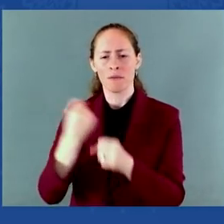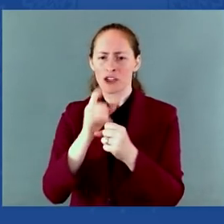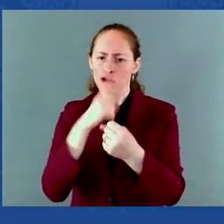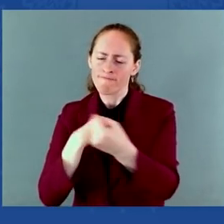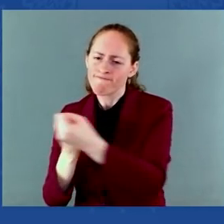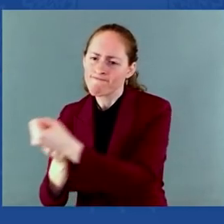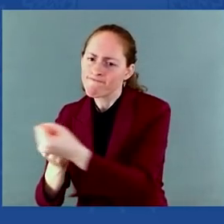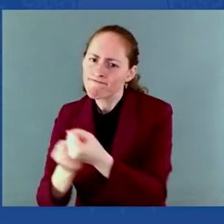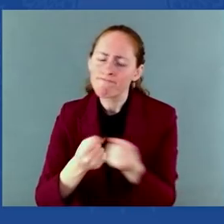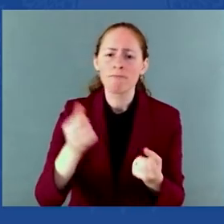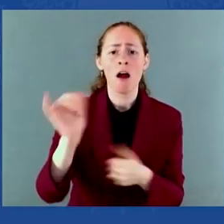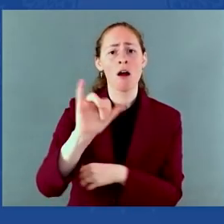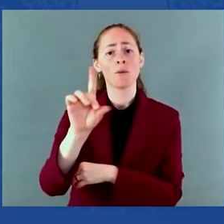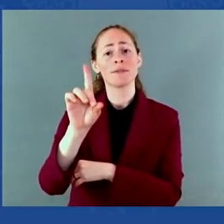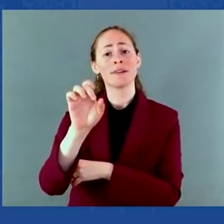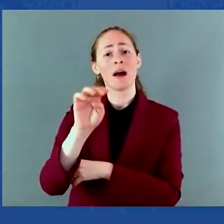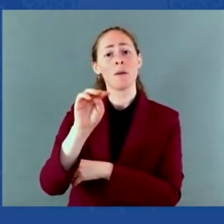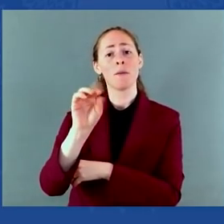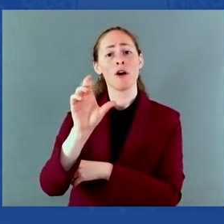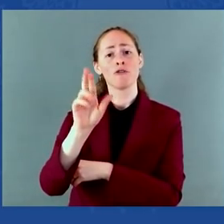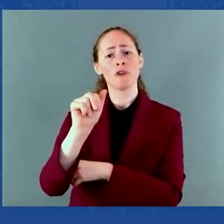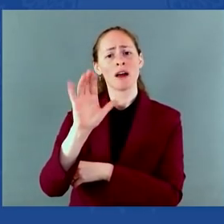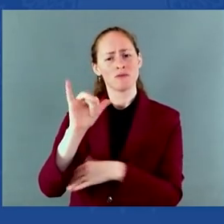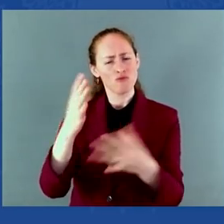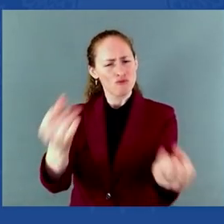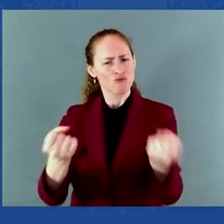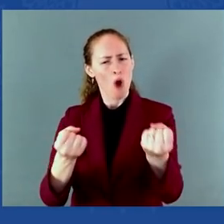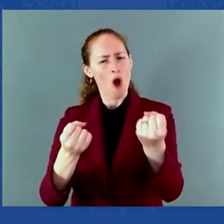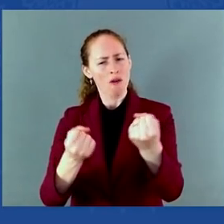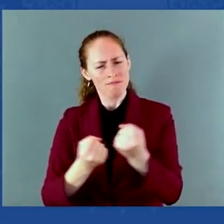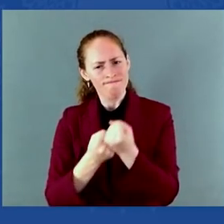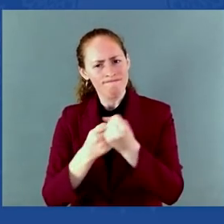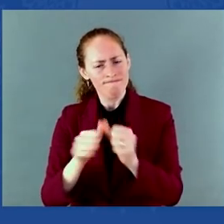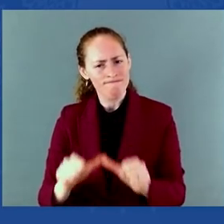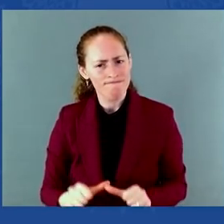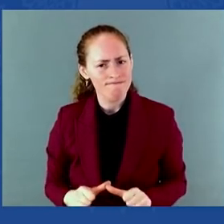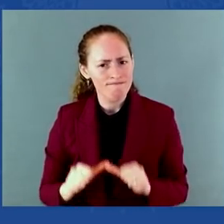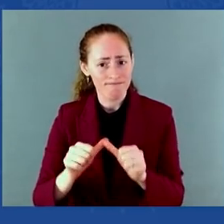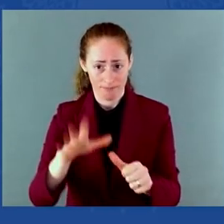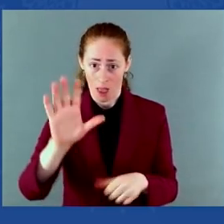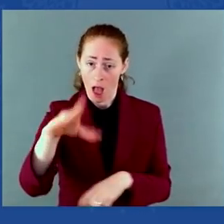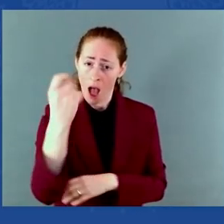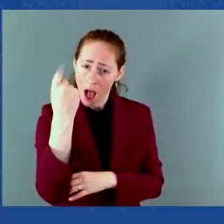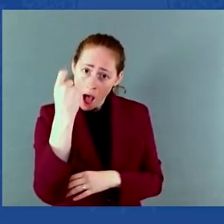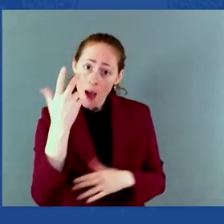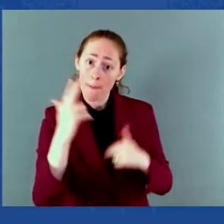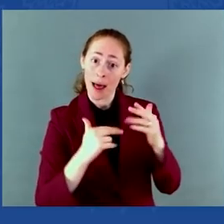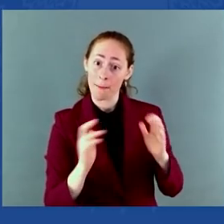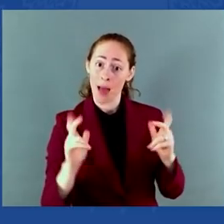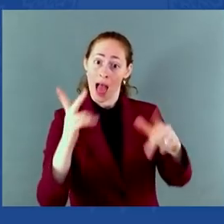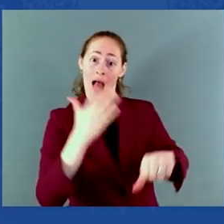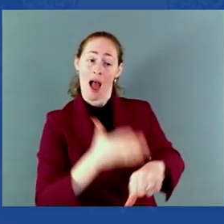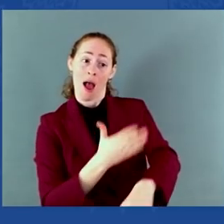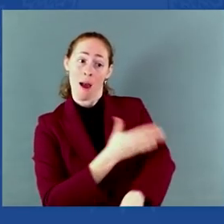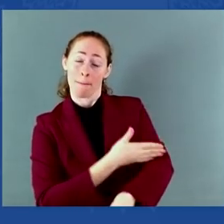that we couldn't just build back what we had before. We had to build back better. And that's -- that's an environmental requirement.